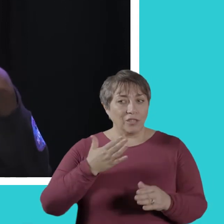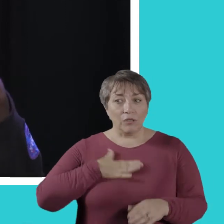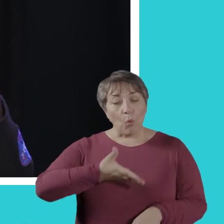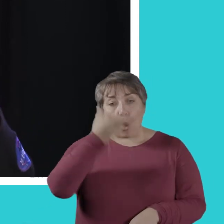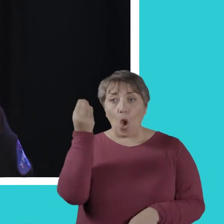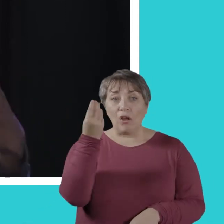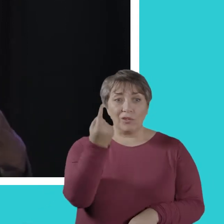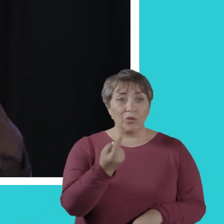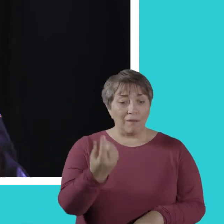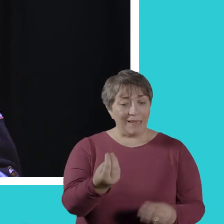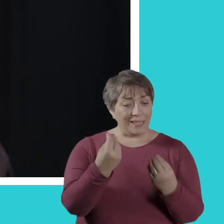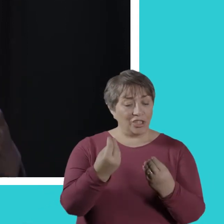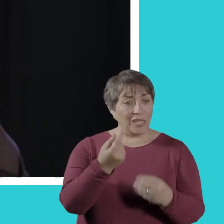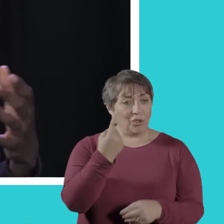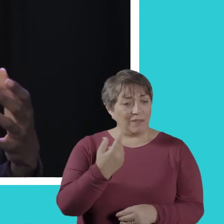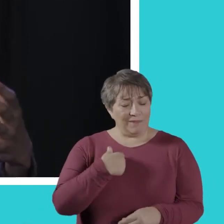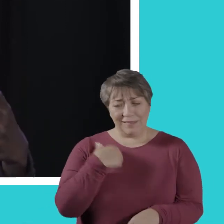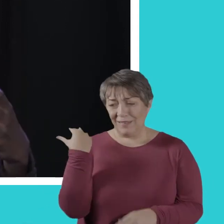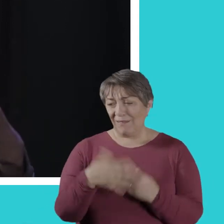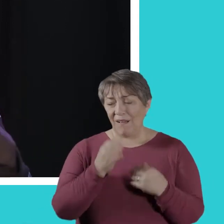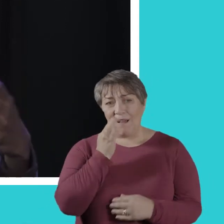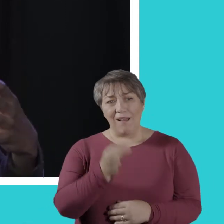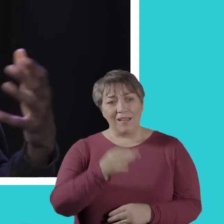Not don't ask silly questions because some questions I get asked like how do you wash your